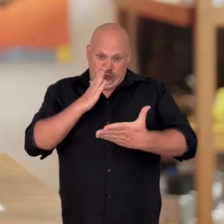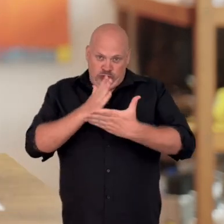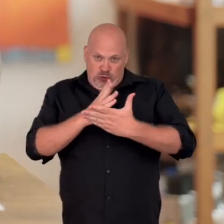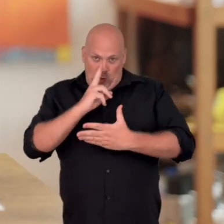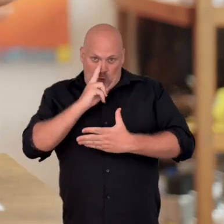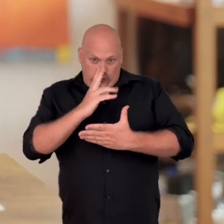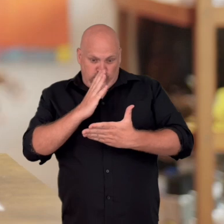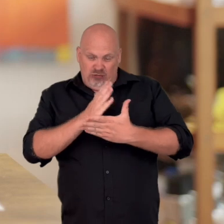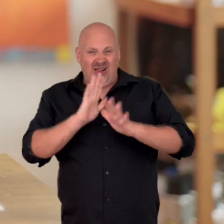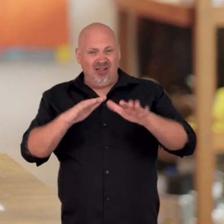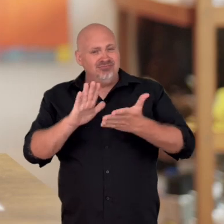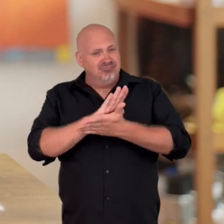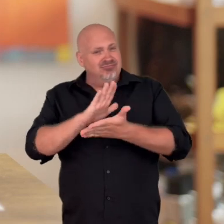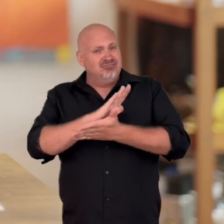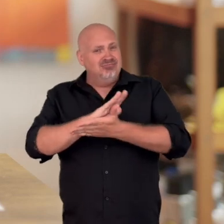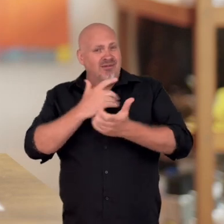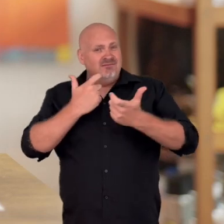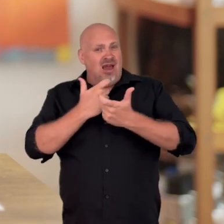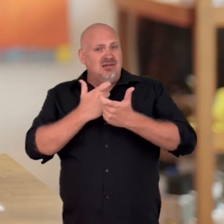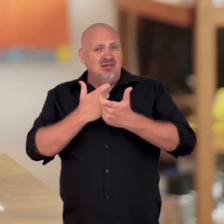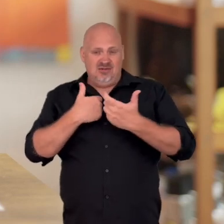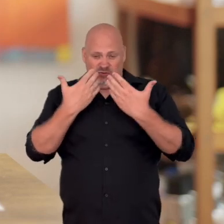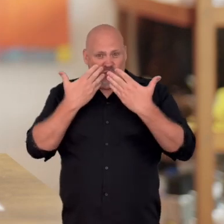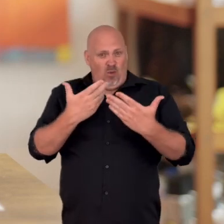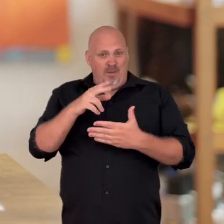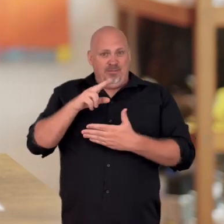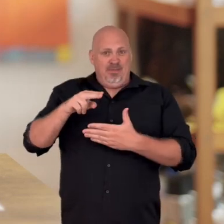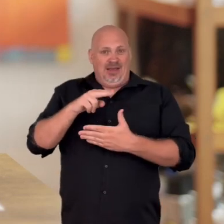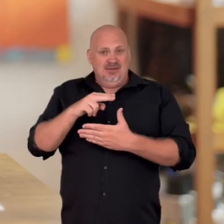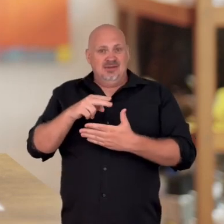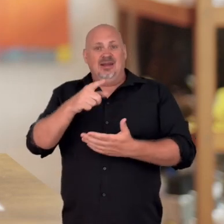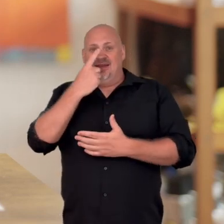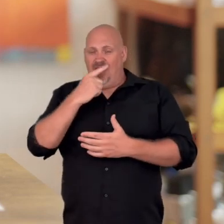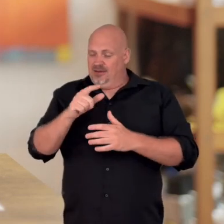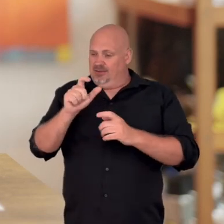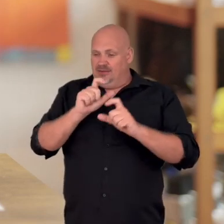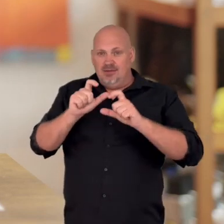and then you can use the paint you can use the palette in an abstract way you can use the palette to make something but